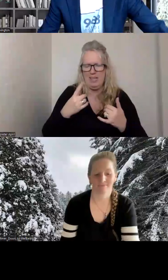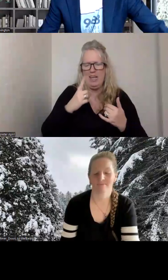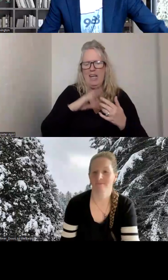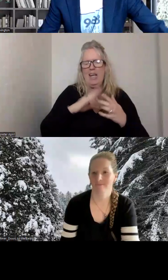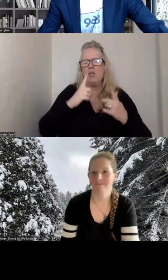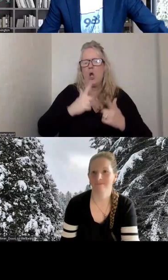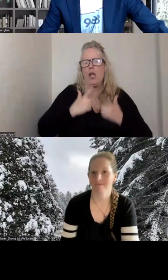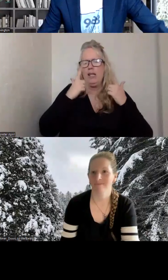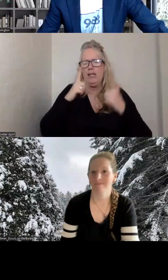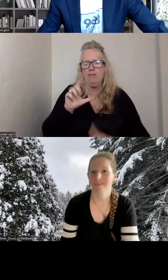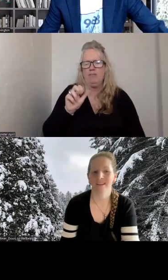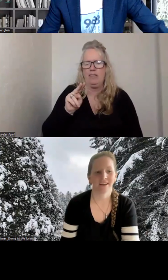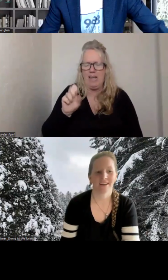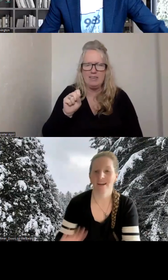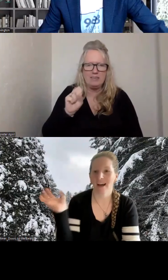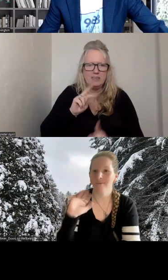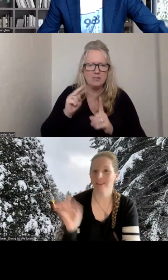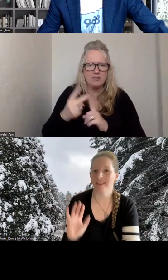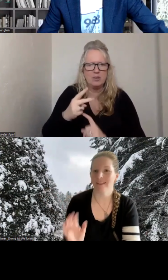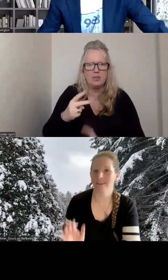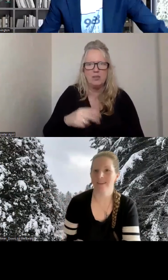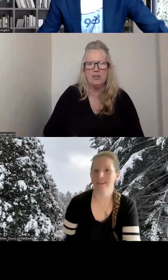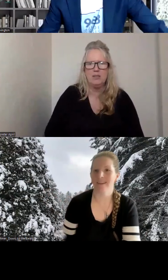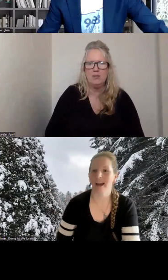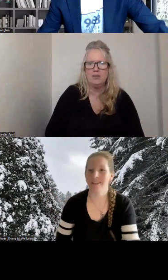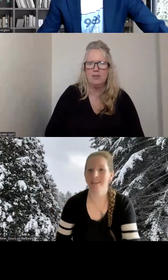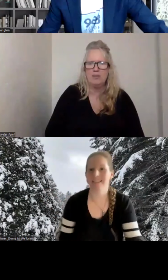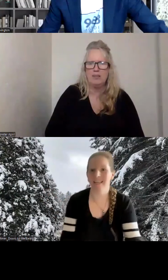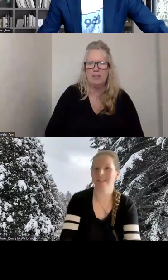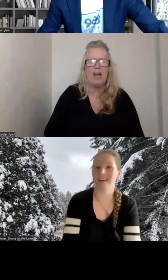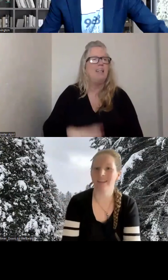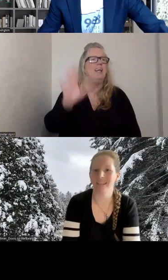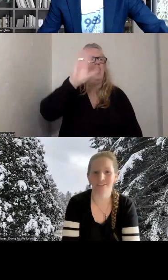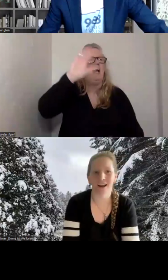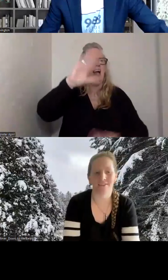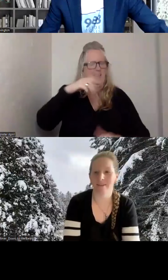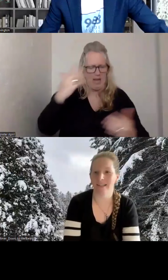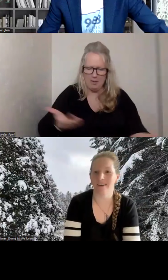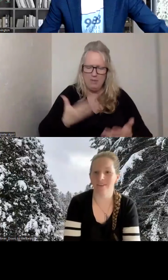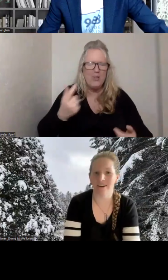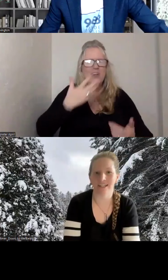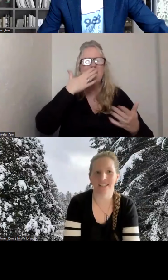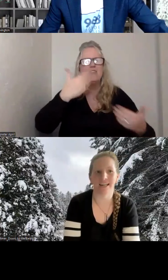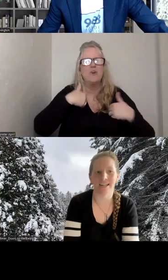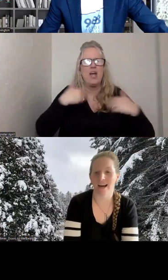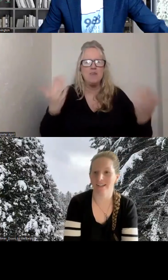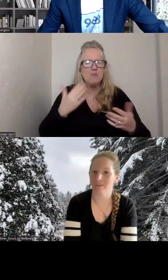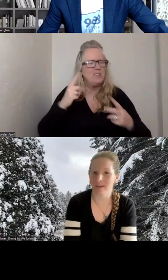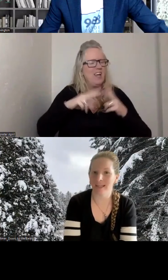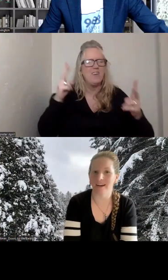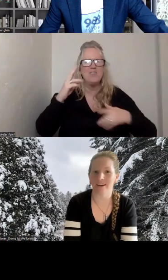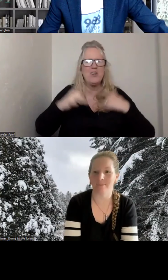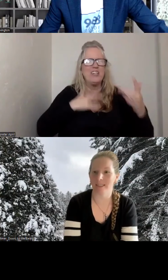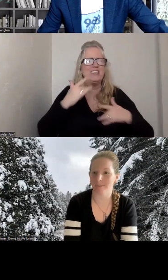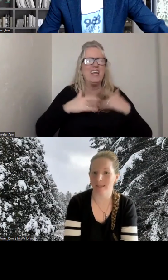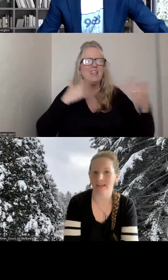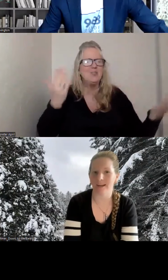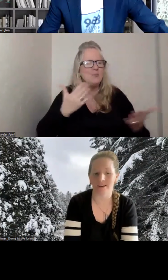: THANK YOU SO MUCH FOR BEING HERE AND LETTING ME SPEAK.